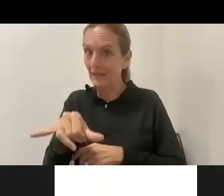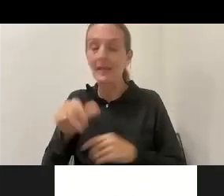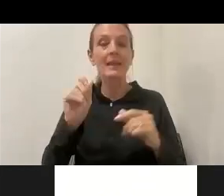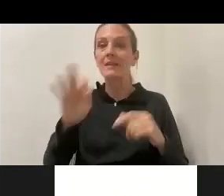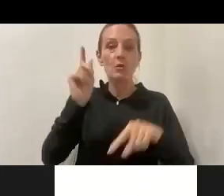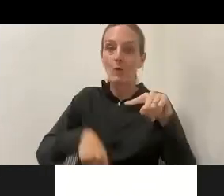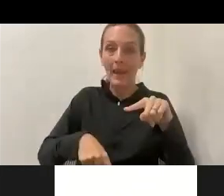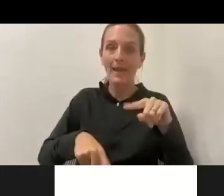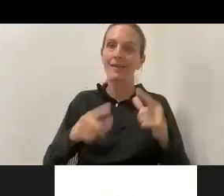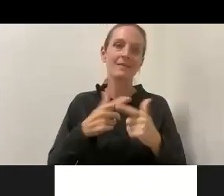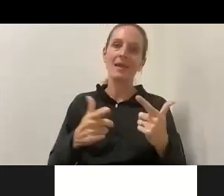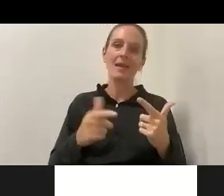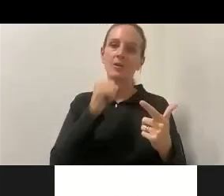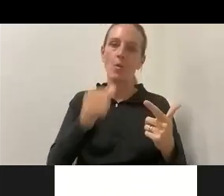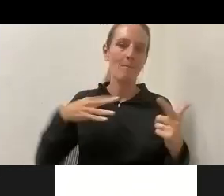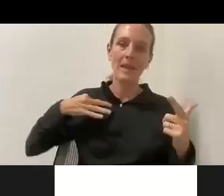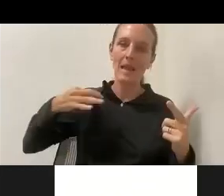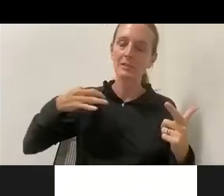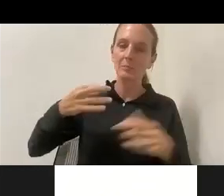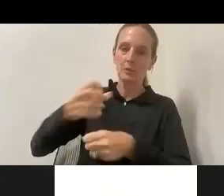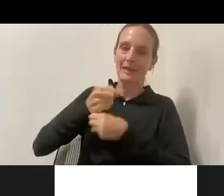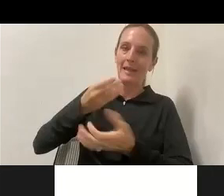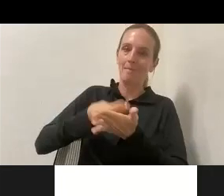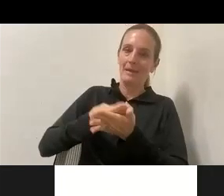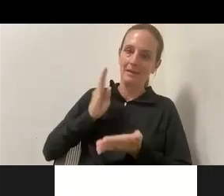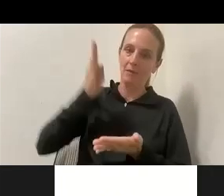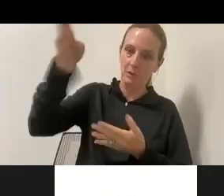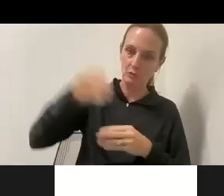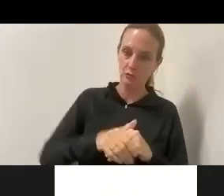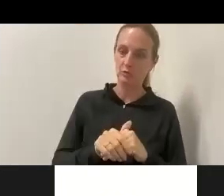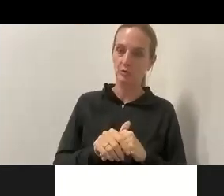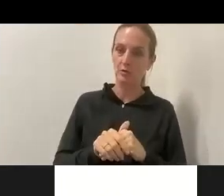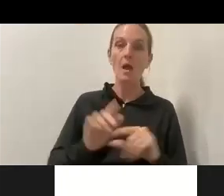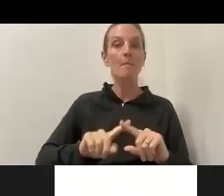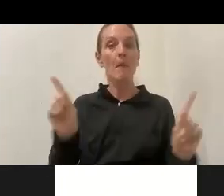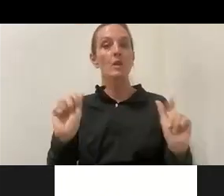not be eligible to get funding from them in the future. However you can also contact them and say,